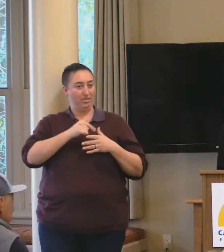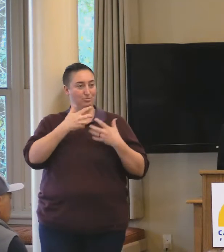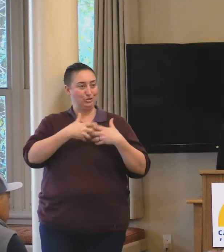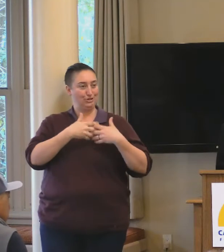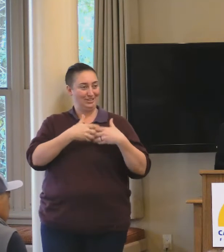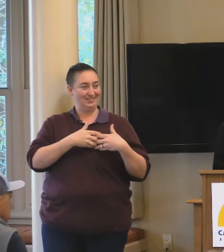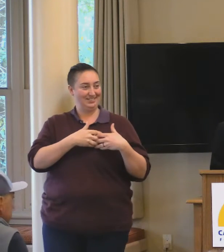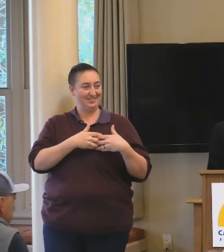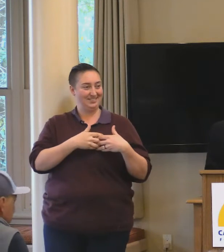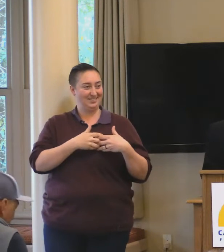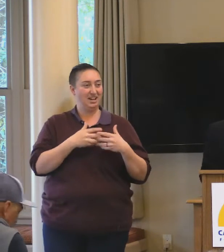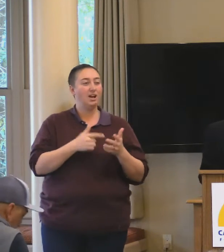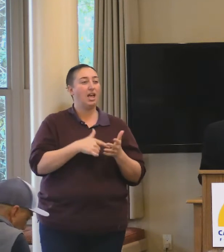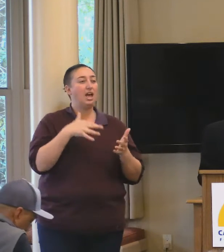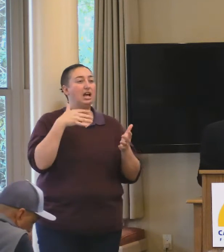I'm proud to be a cog in this machine.